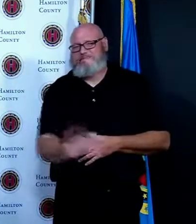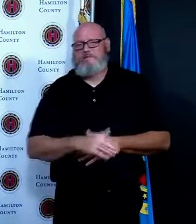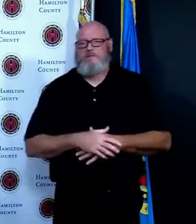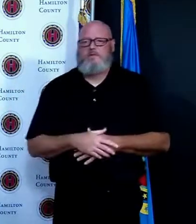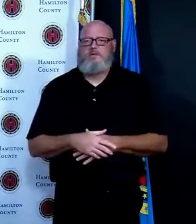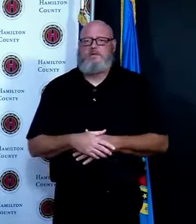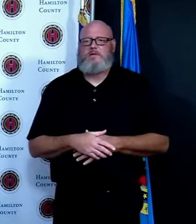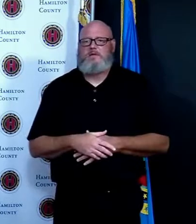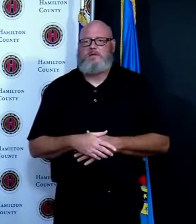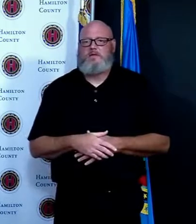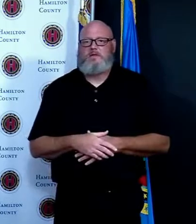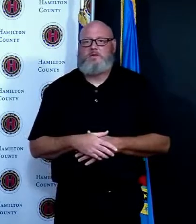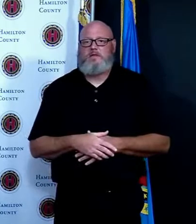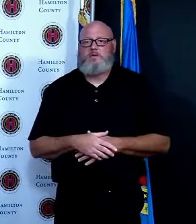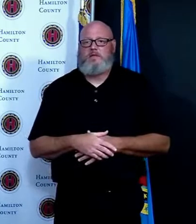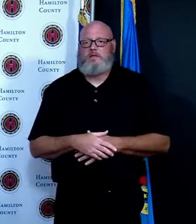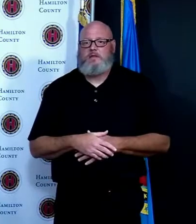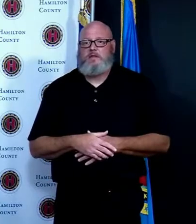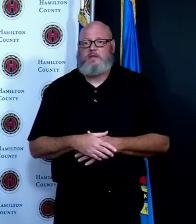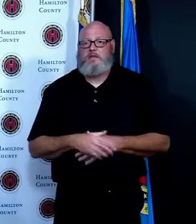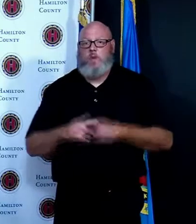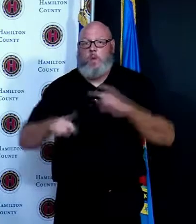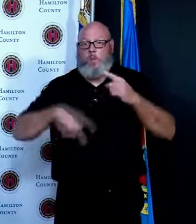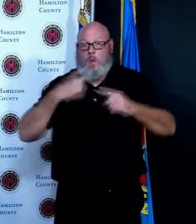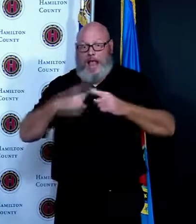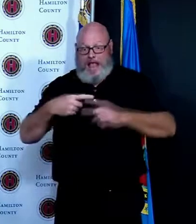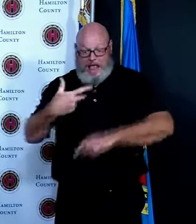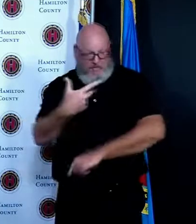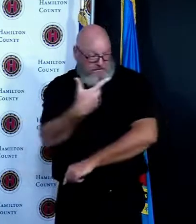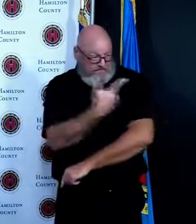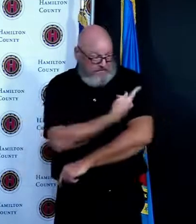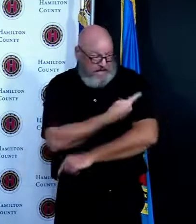we need to continue to work together we must continue to realize that we have to live with